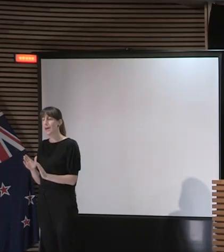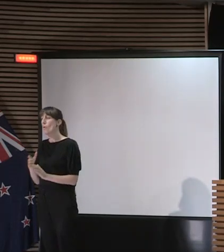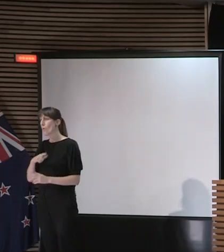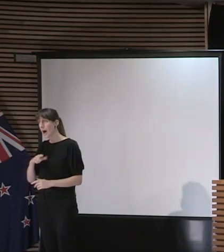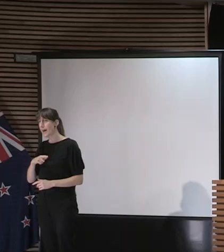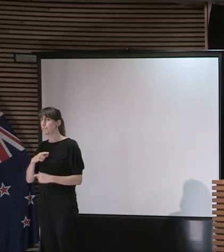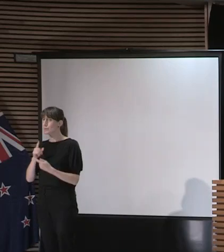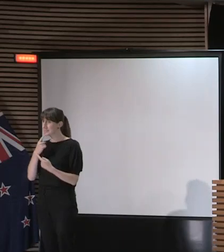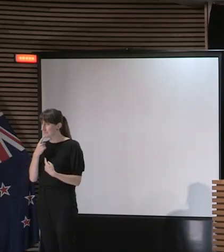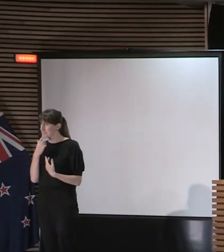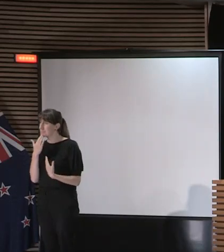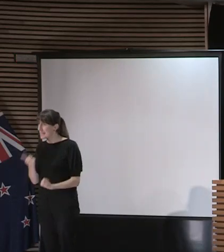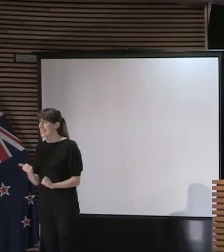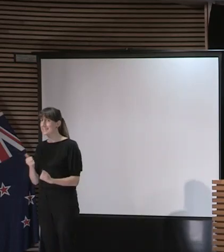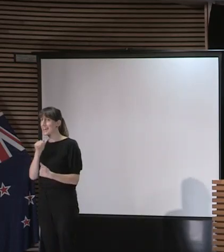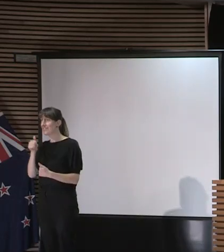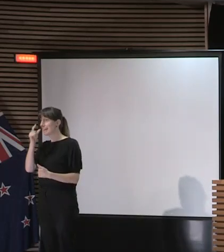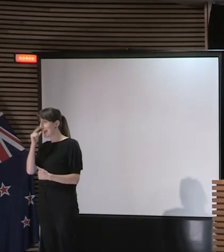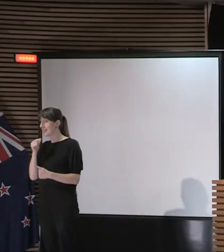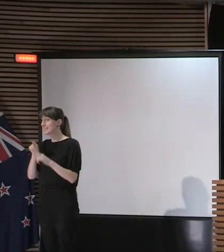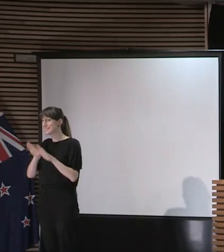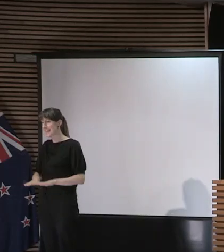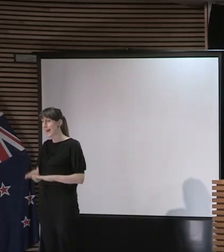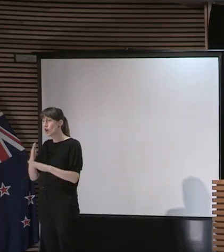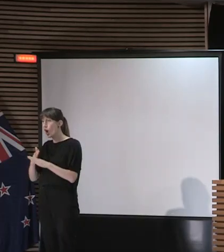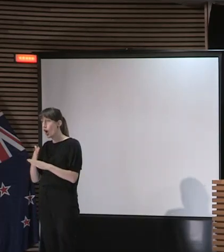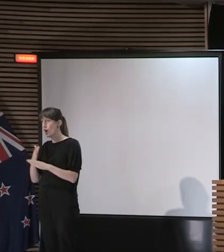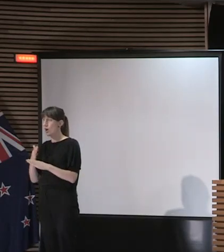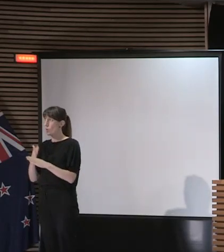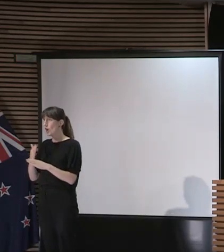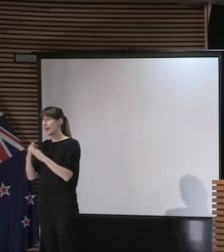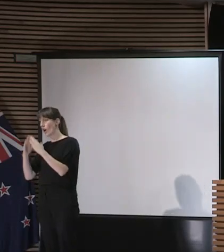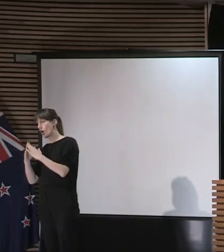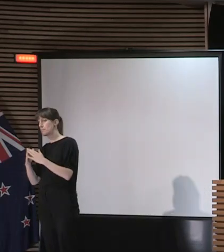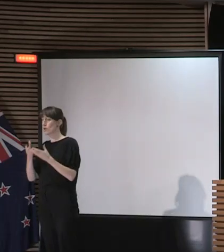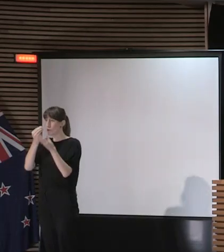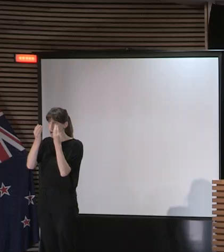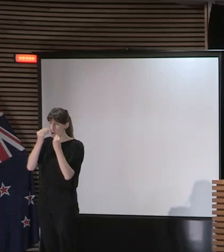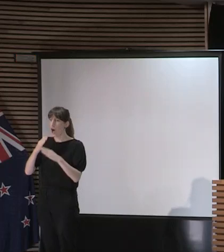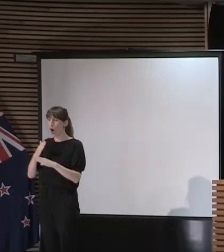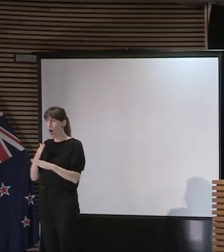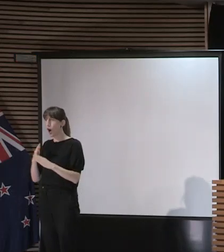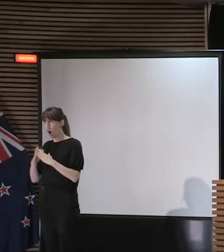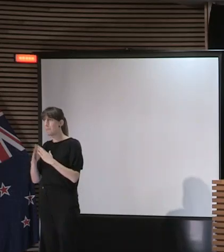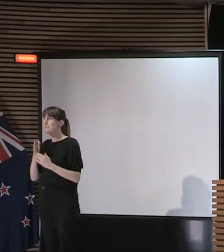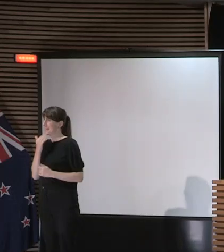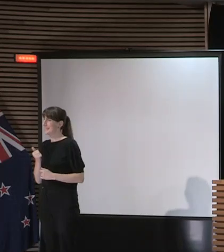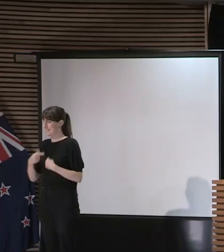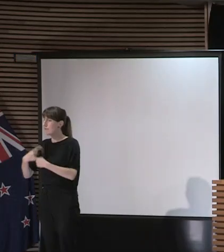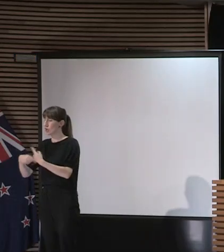That's as it should be. We are still asking people to stay home and work from home and